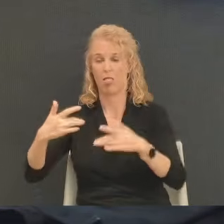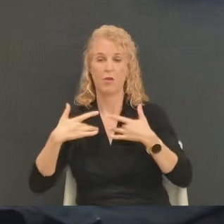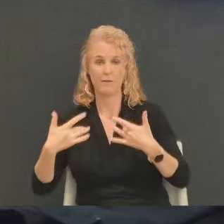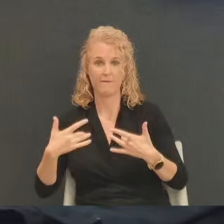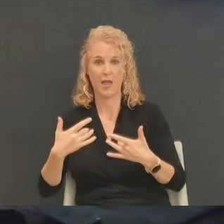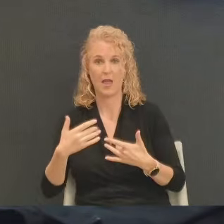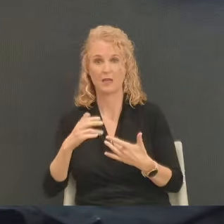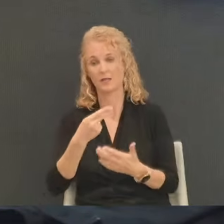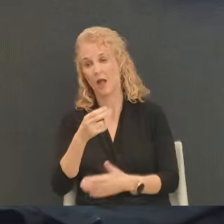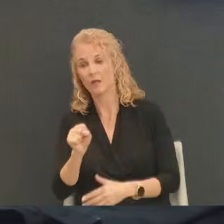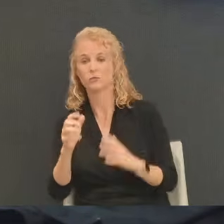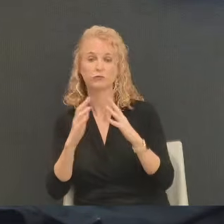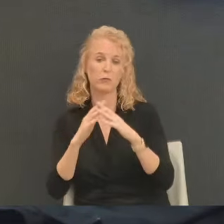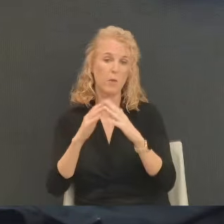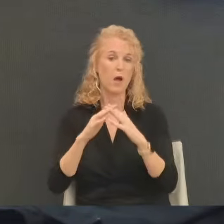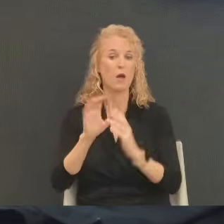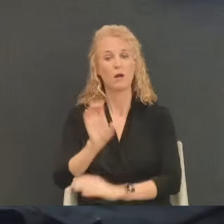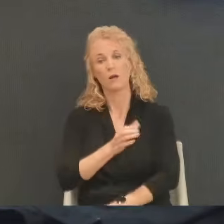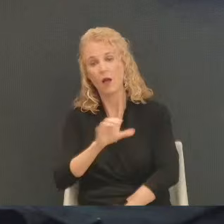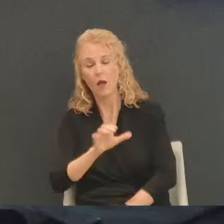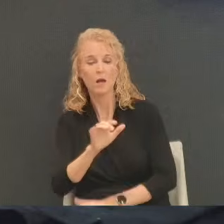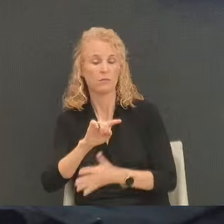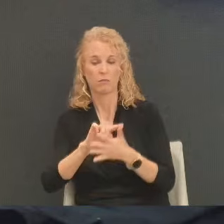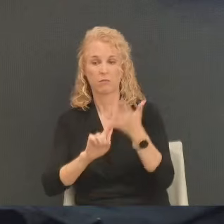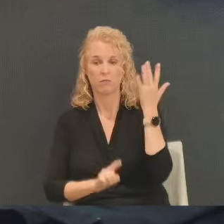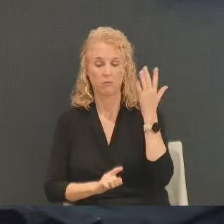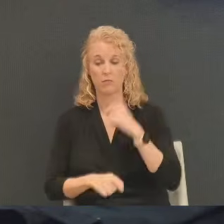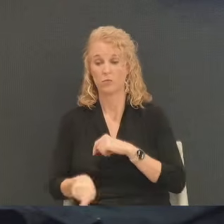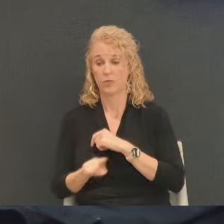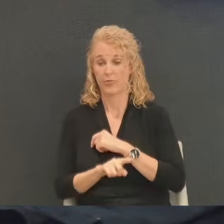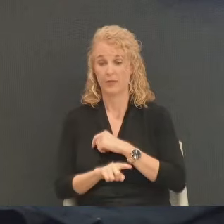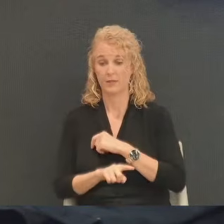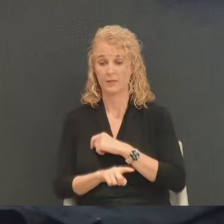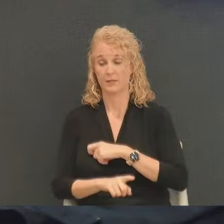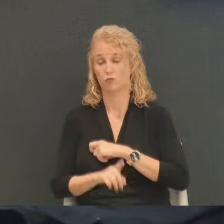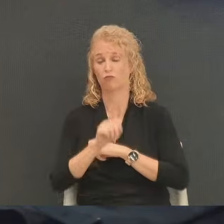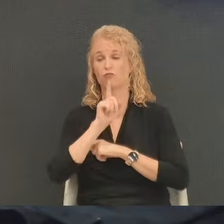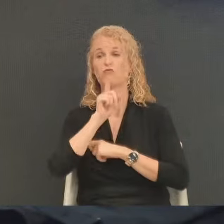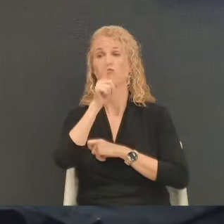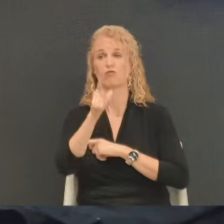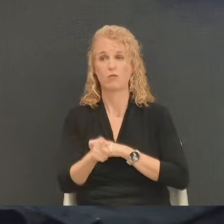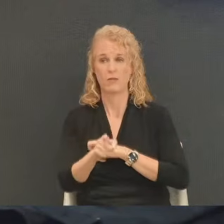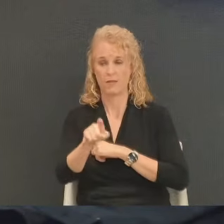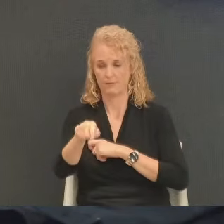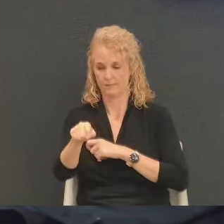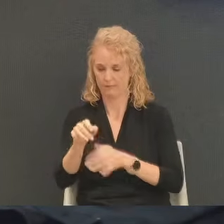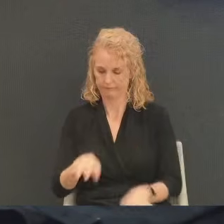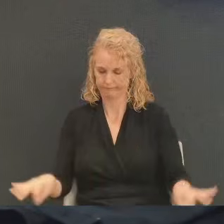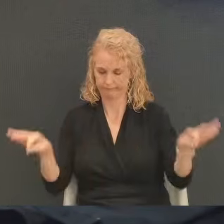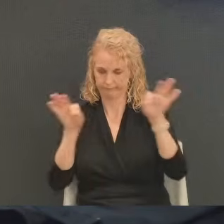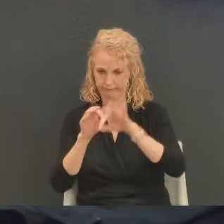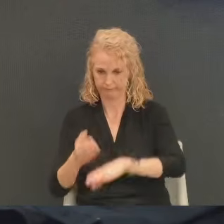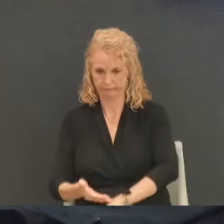football games and all the rest. And so, this is a real necessary improvement, but I just want to